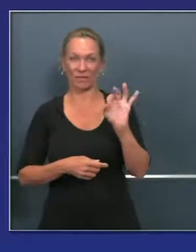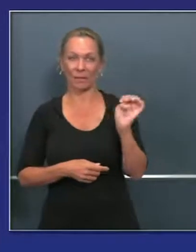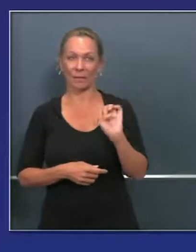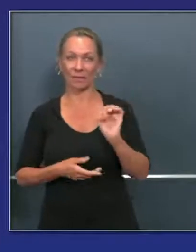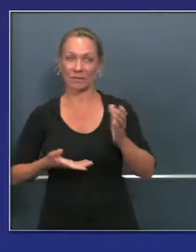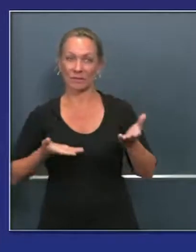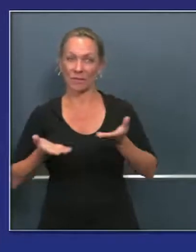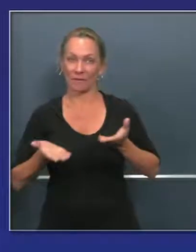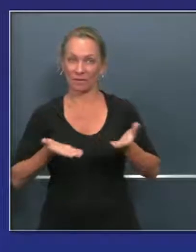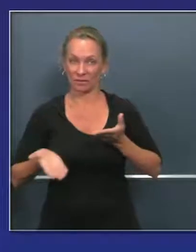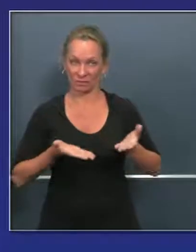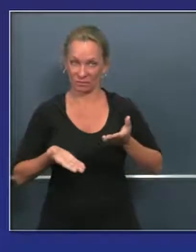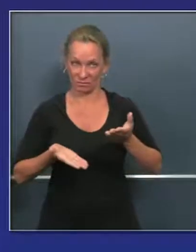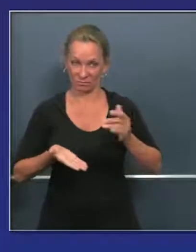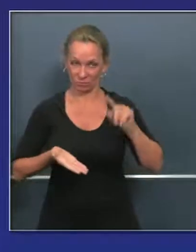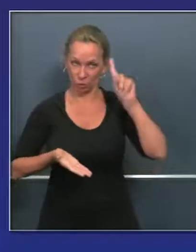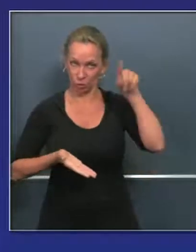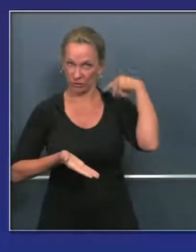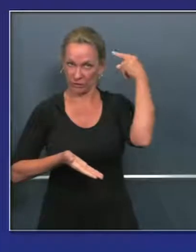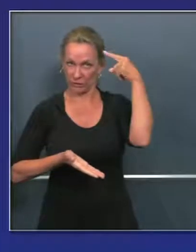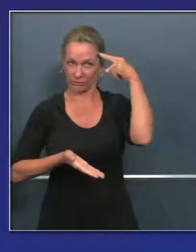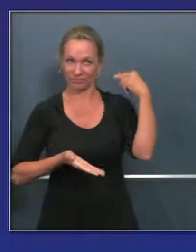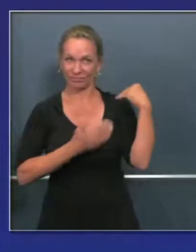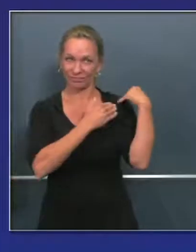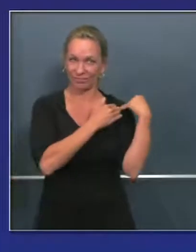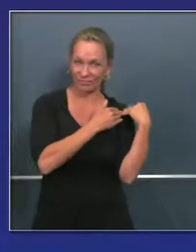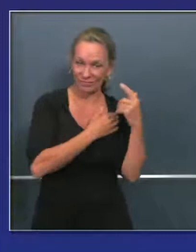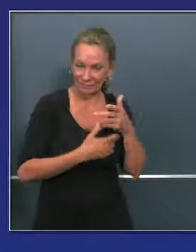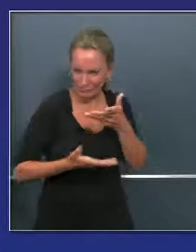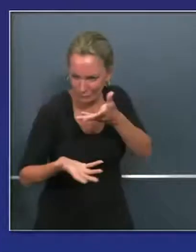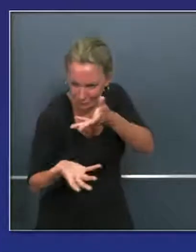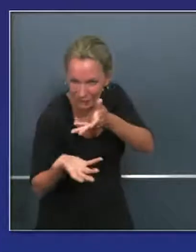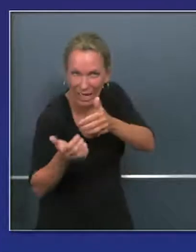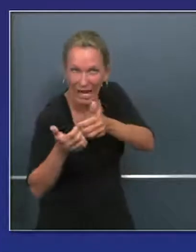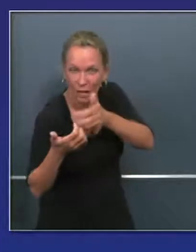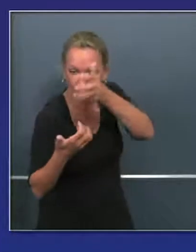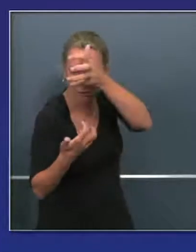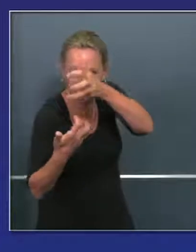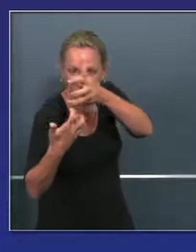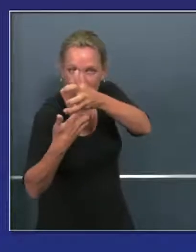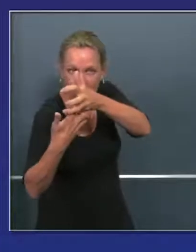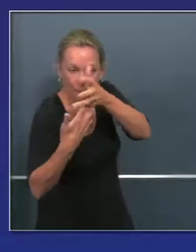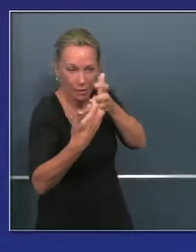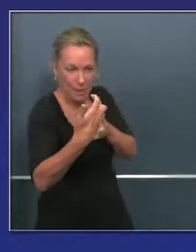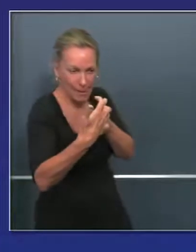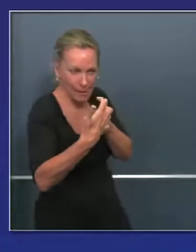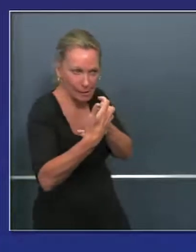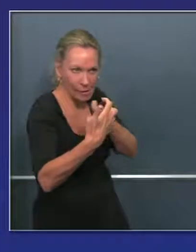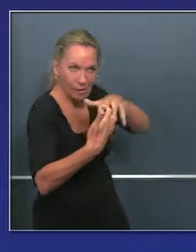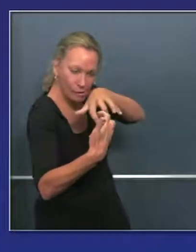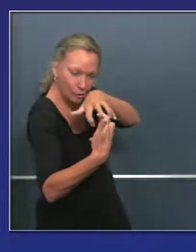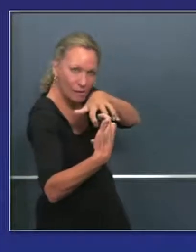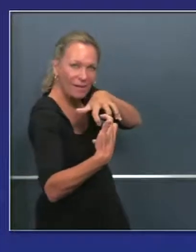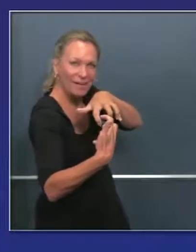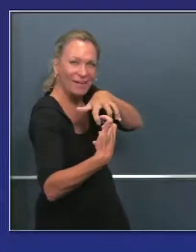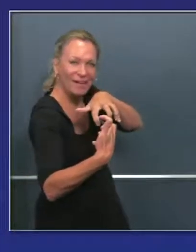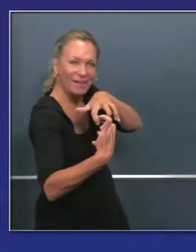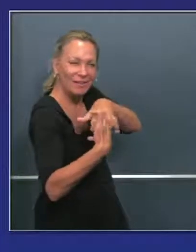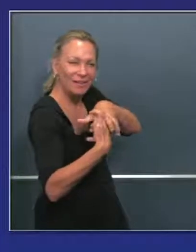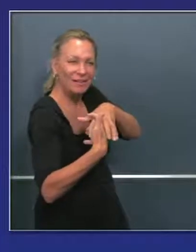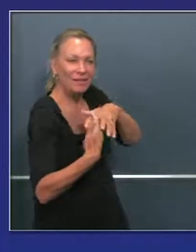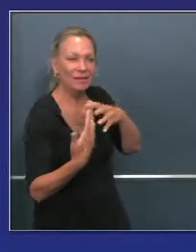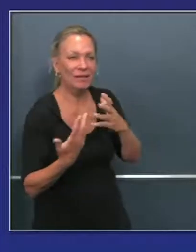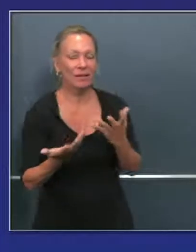it is incumbent upon all of us to do what we can to lead by example as individuals by wearing face